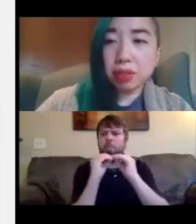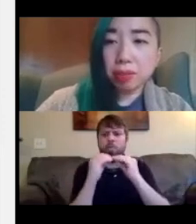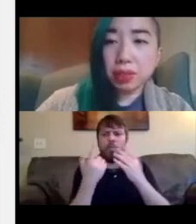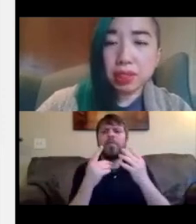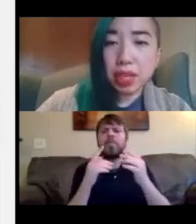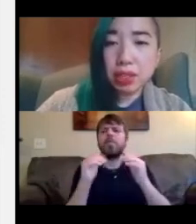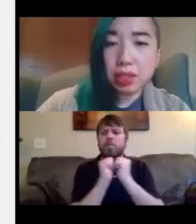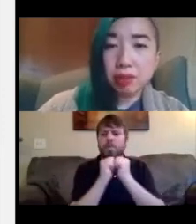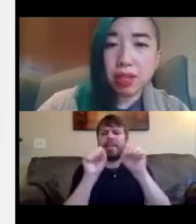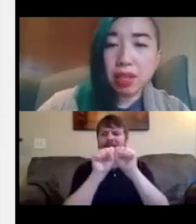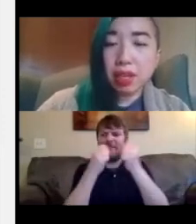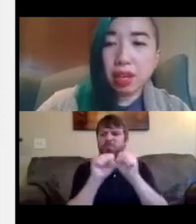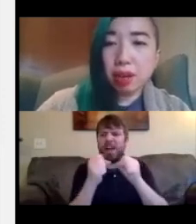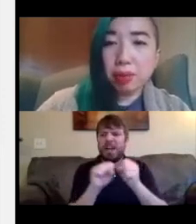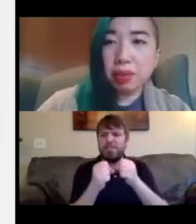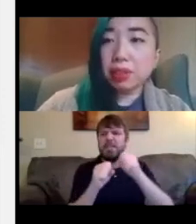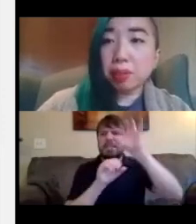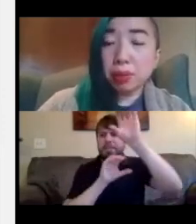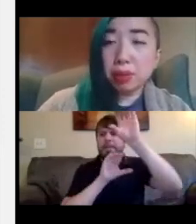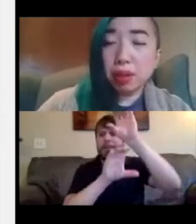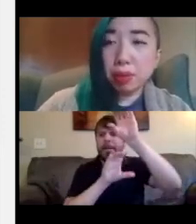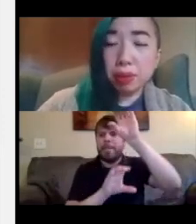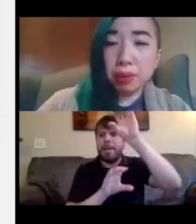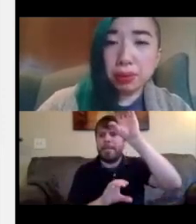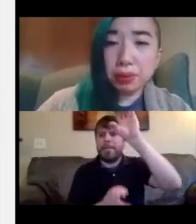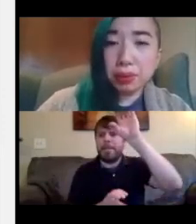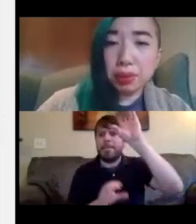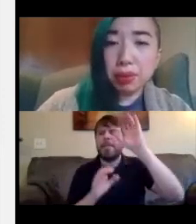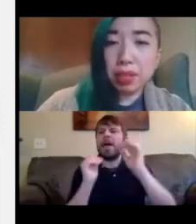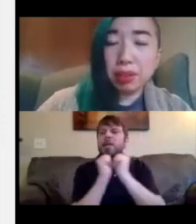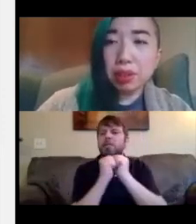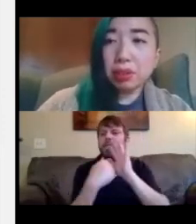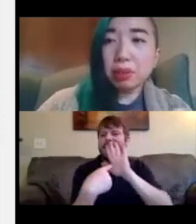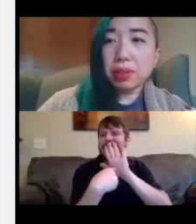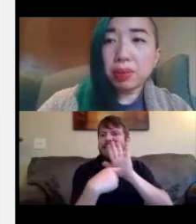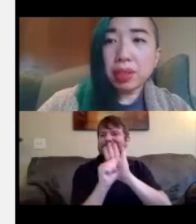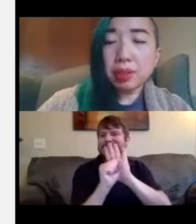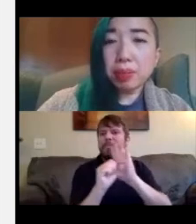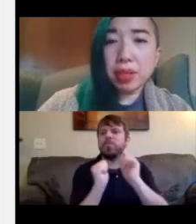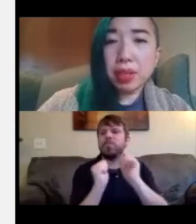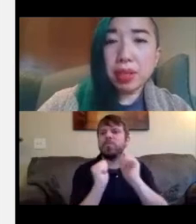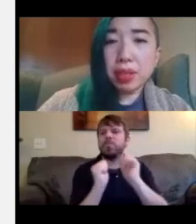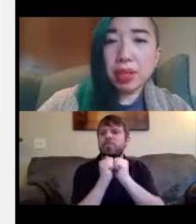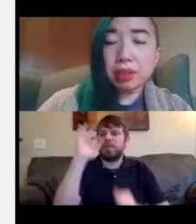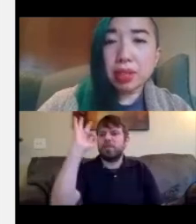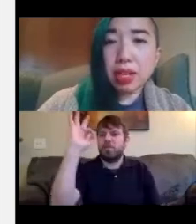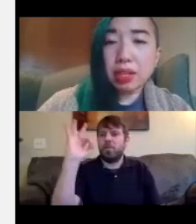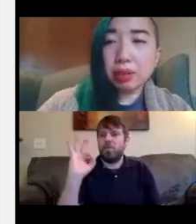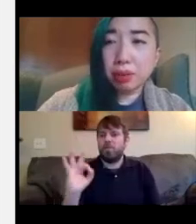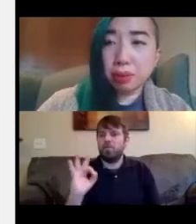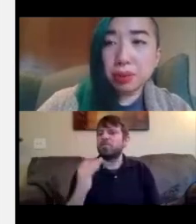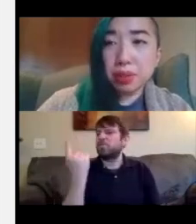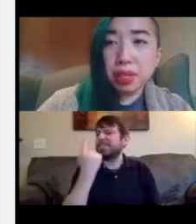representation of it through the symbol of holes, right? So something is being said in holes